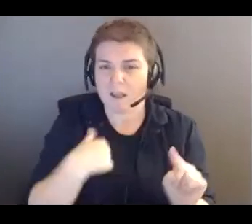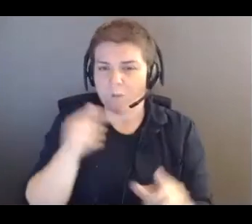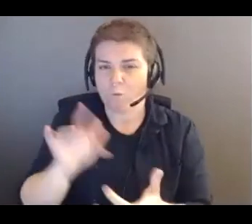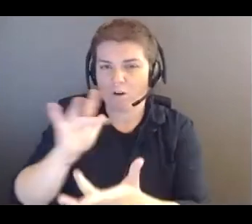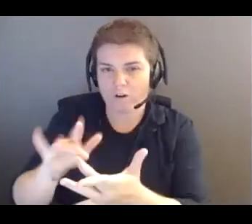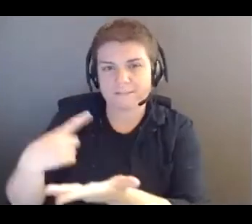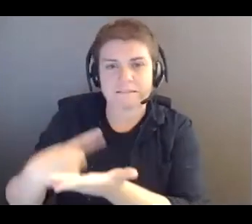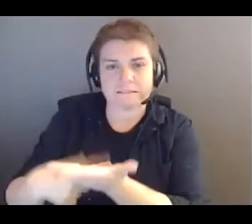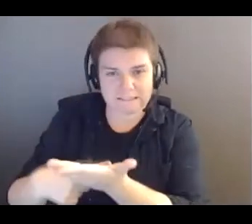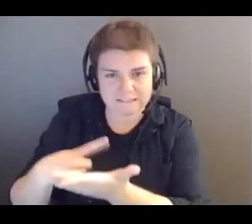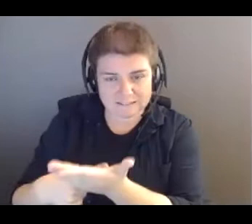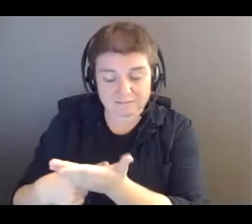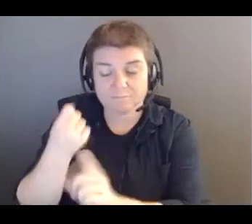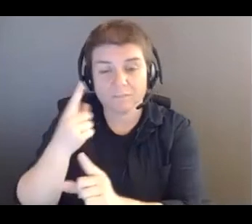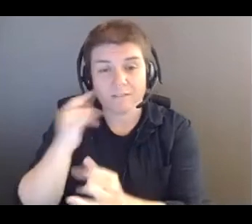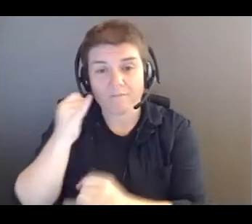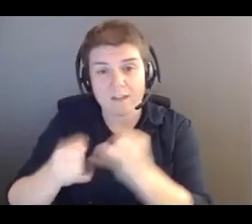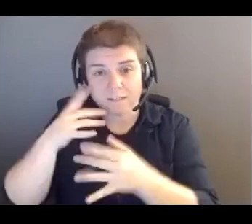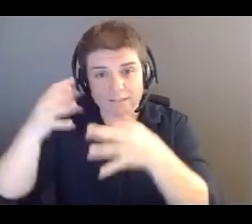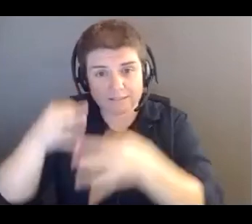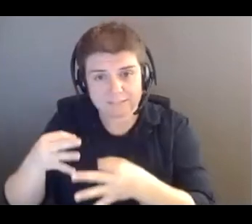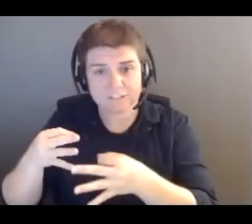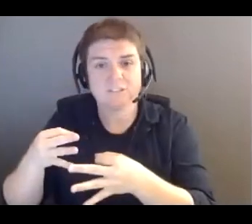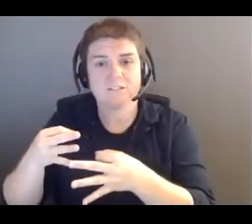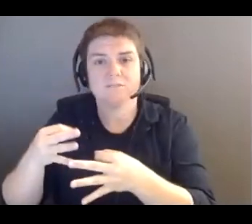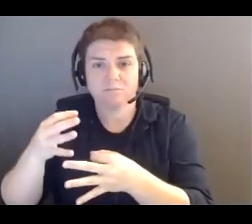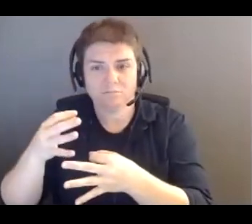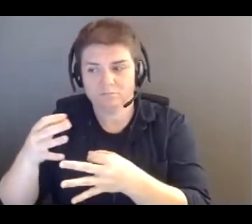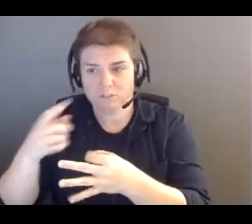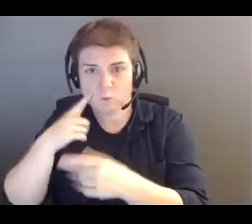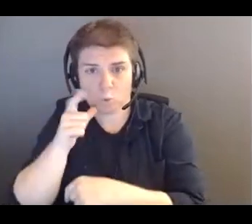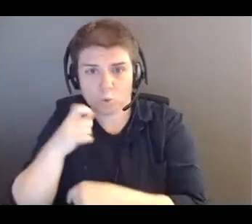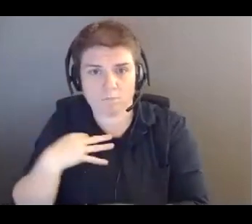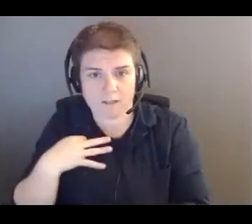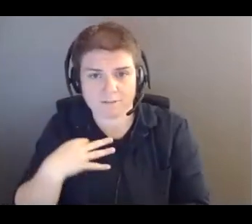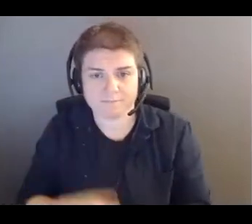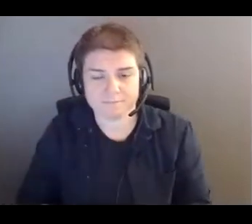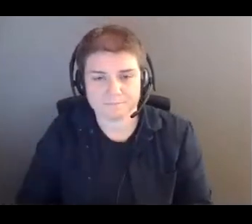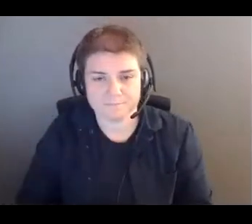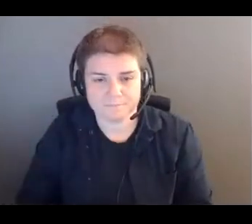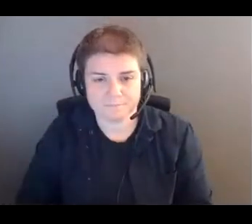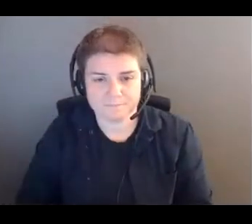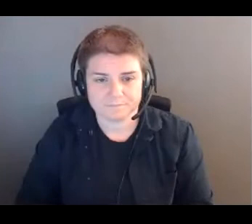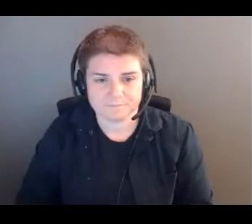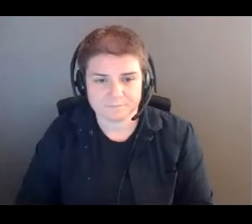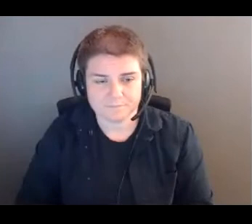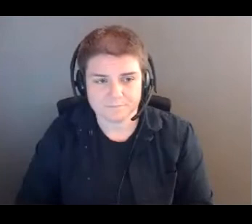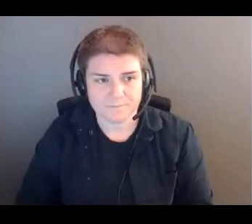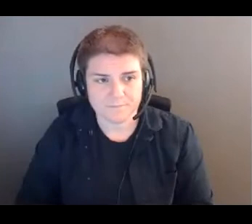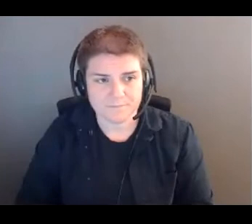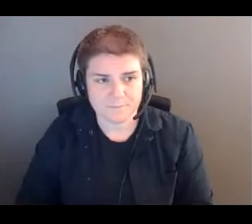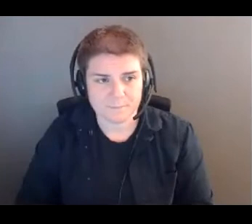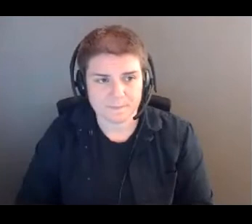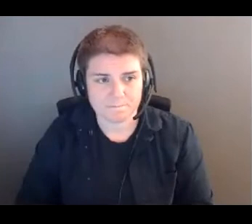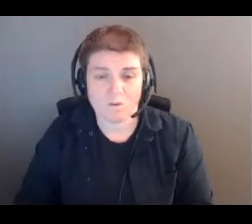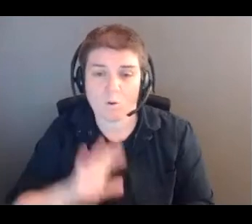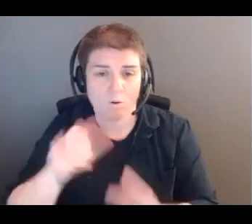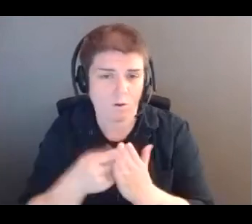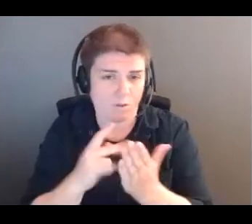this, but the final decision will always lie with each applicant. All projects, regardless